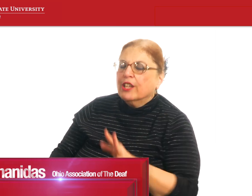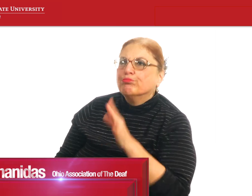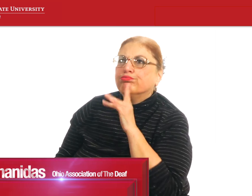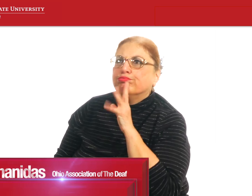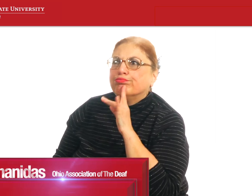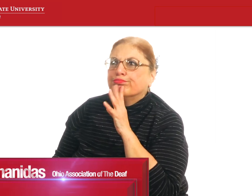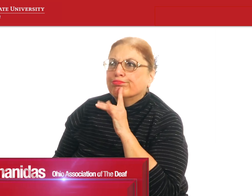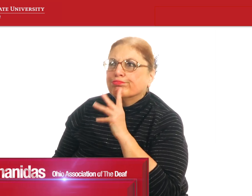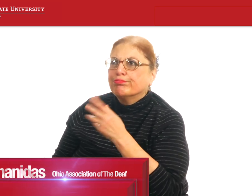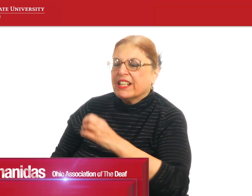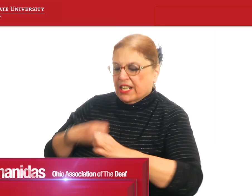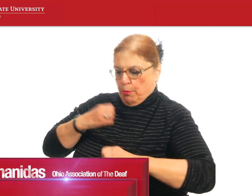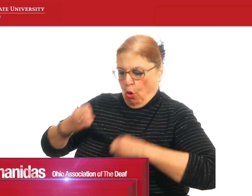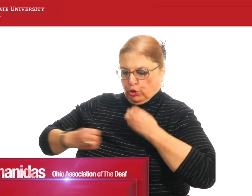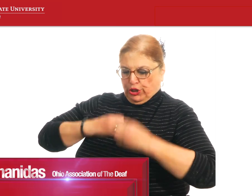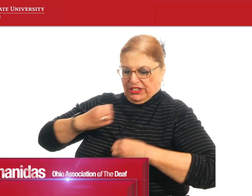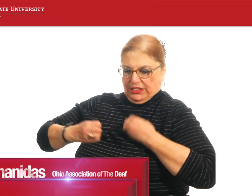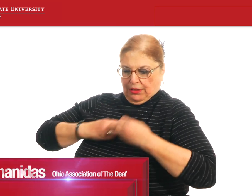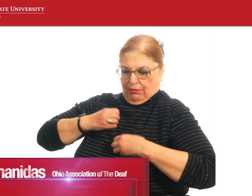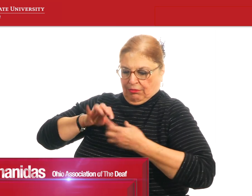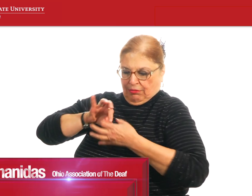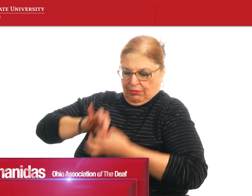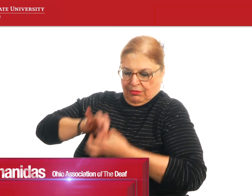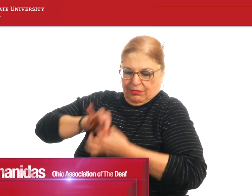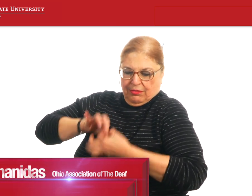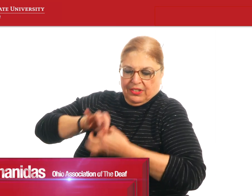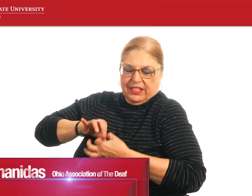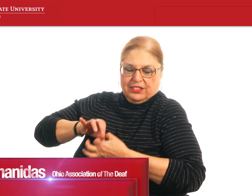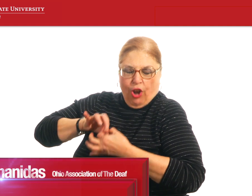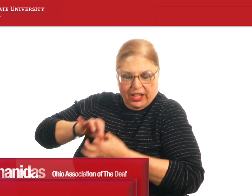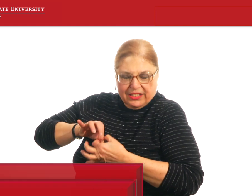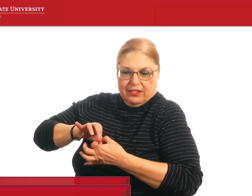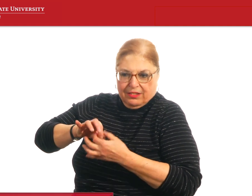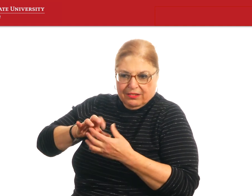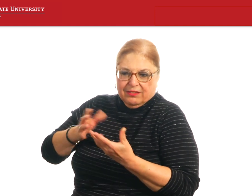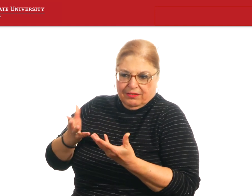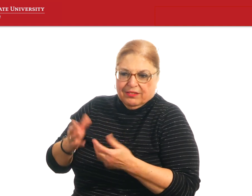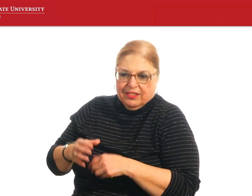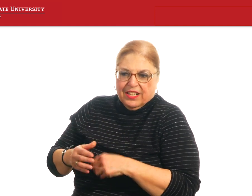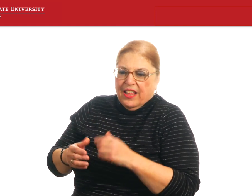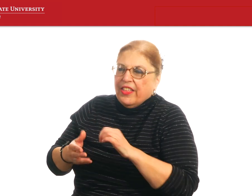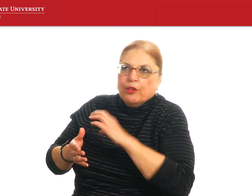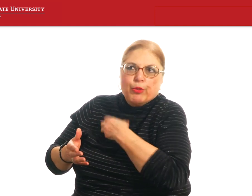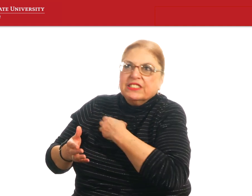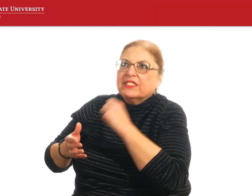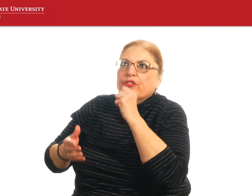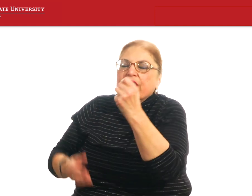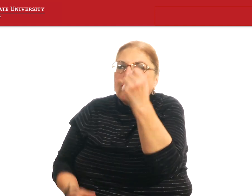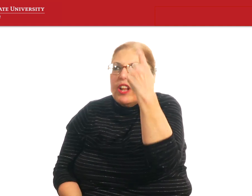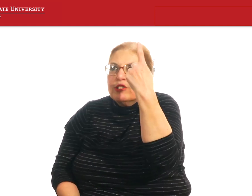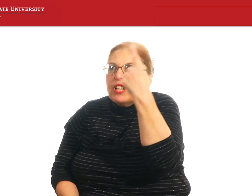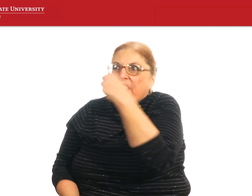It's like a hearing person's voice showing the emotions.